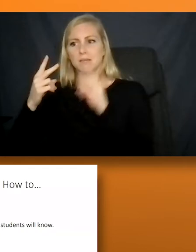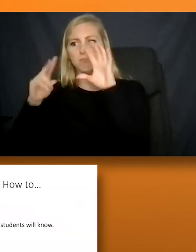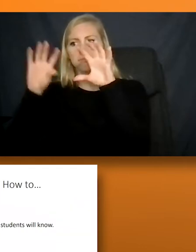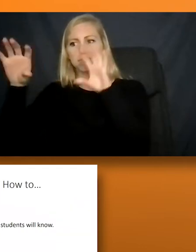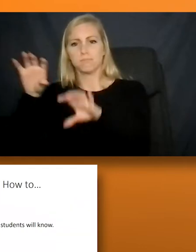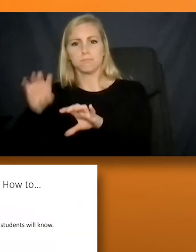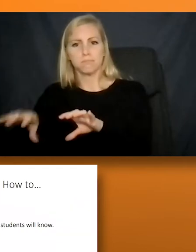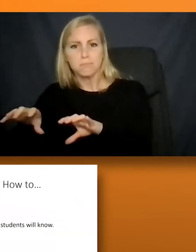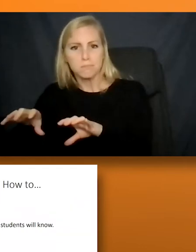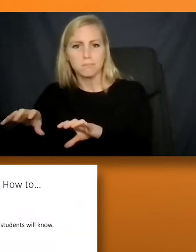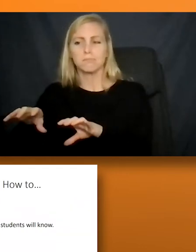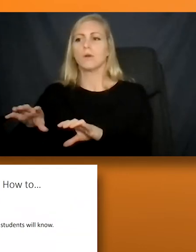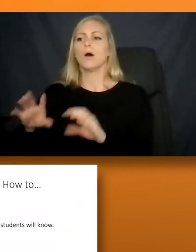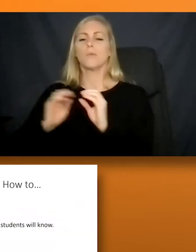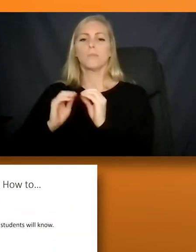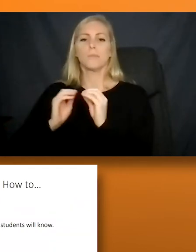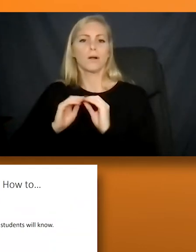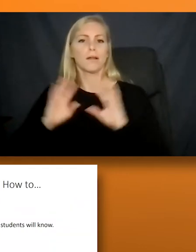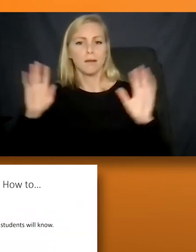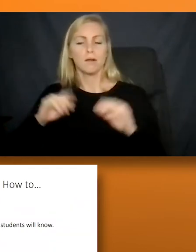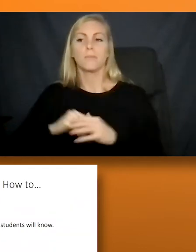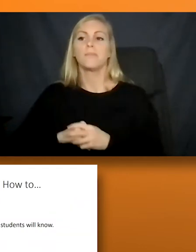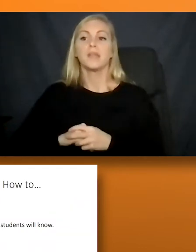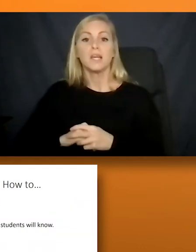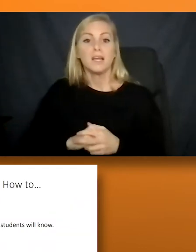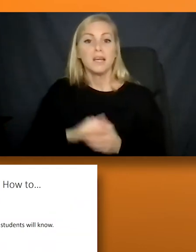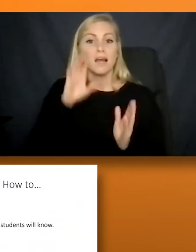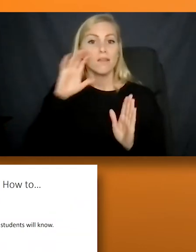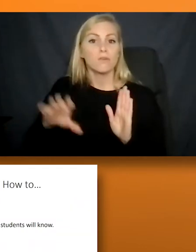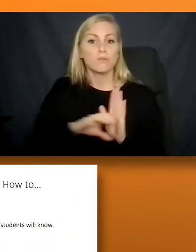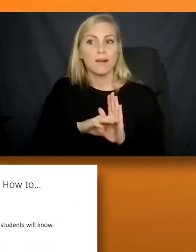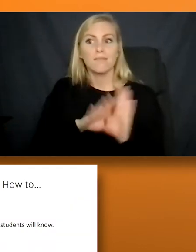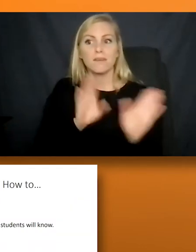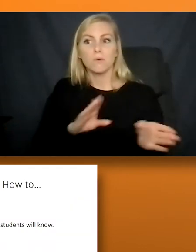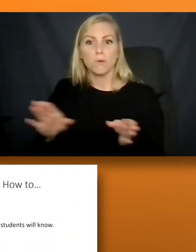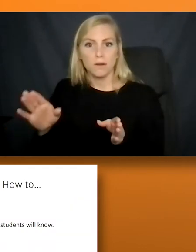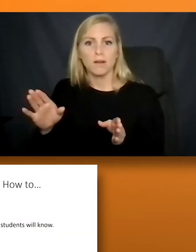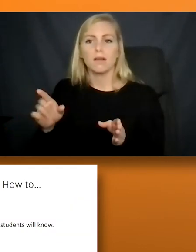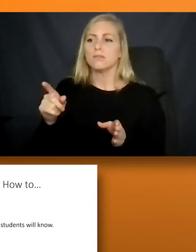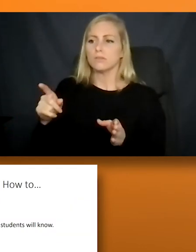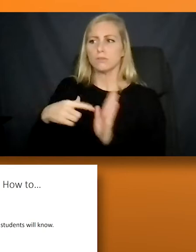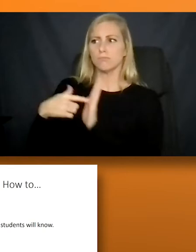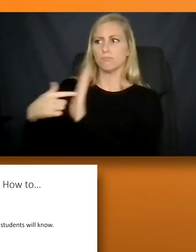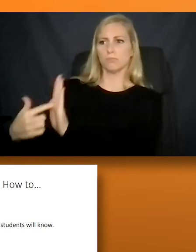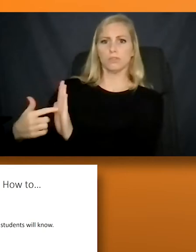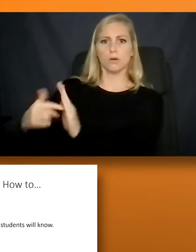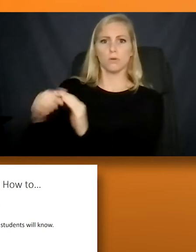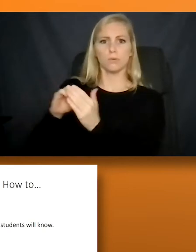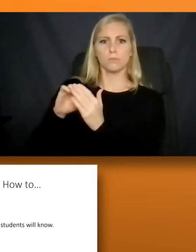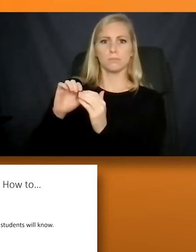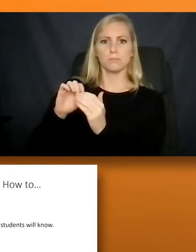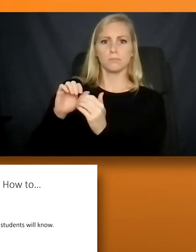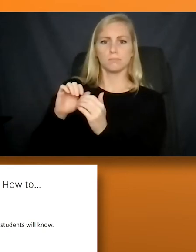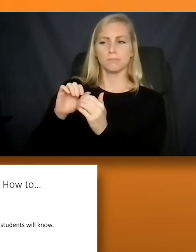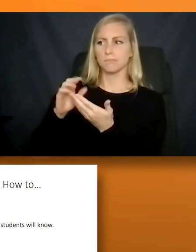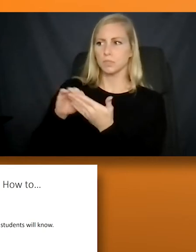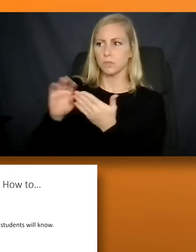Then use the graphic organizer with your students. So you're gonna have to show them how to use it, because they might have experience